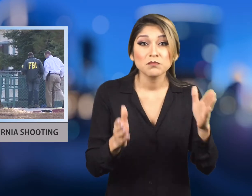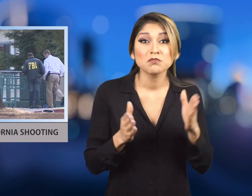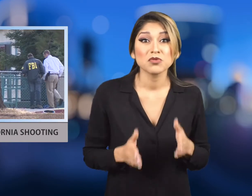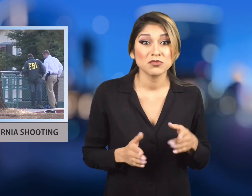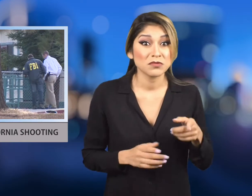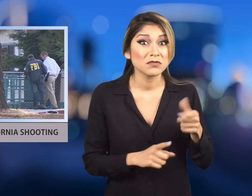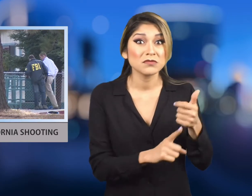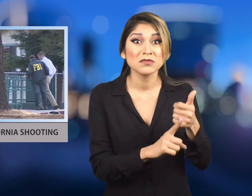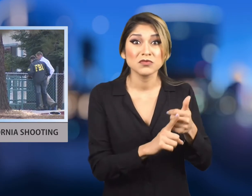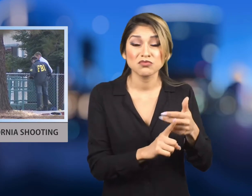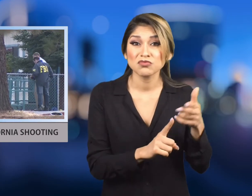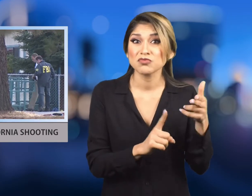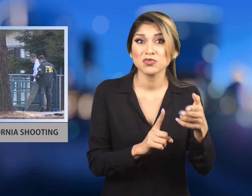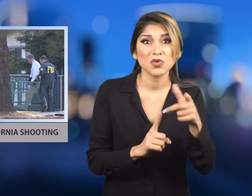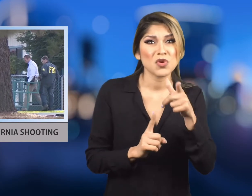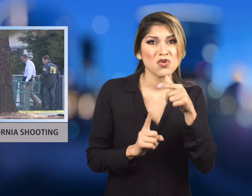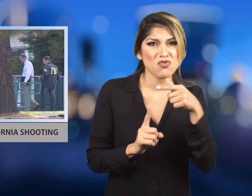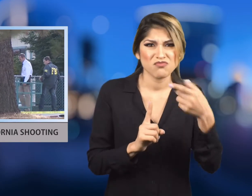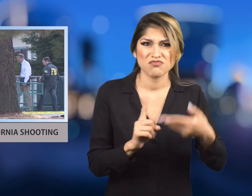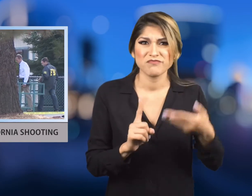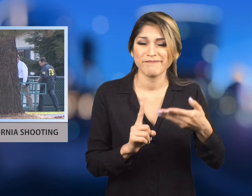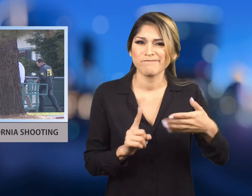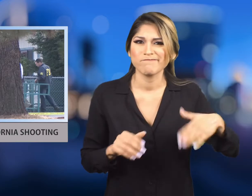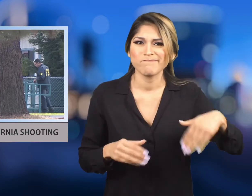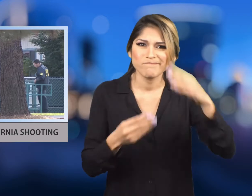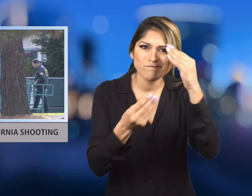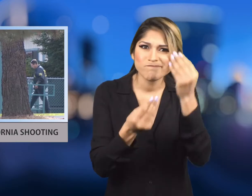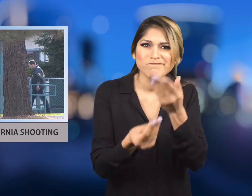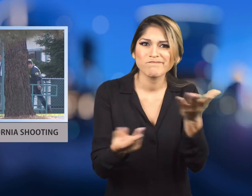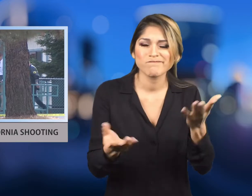The gunman's identity has not yet been released.